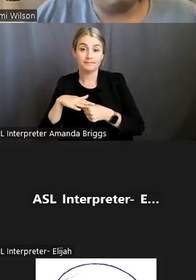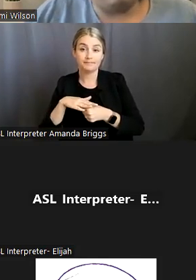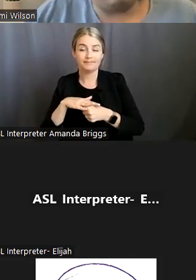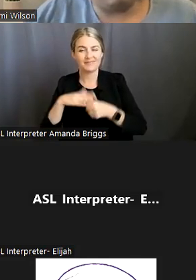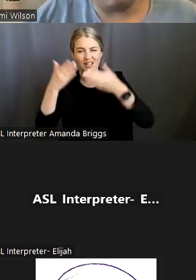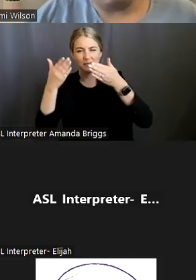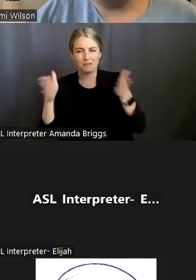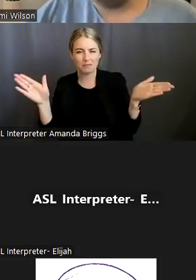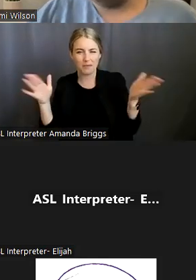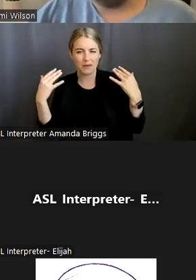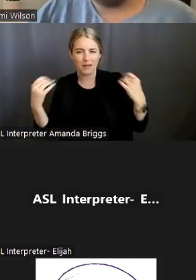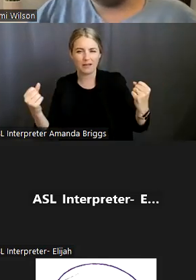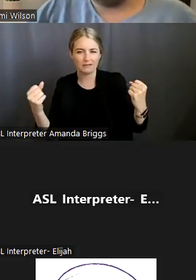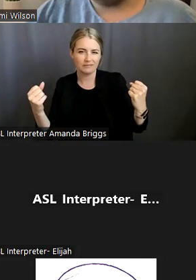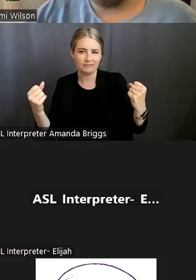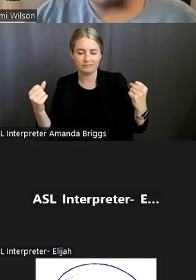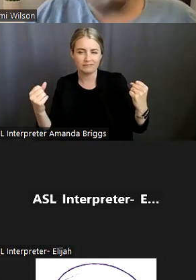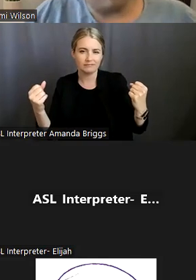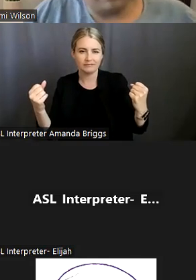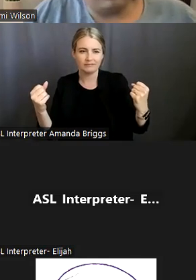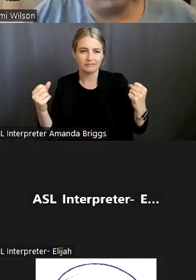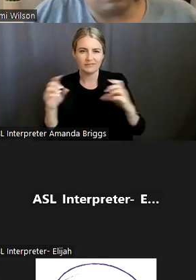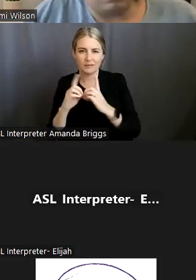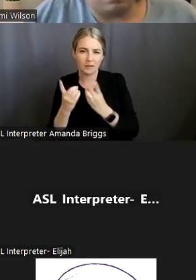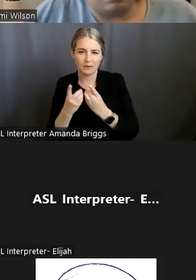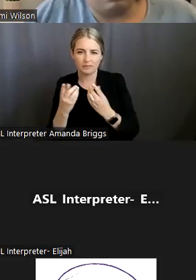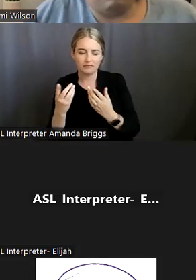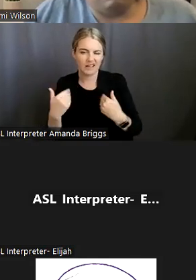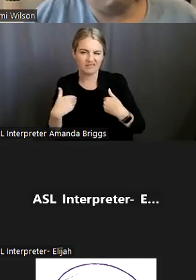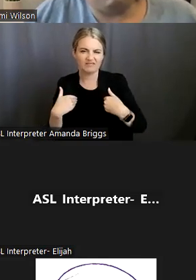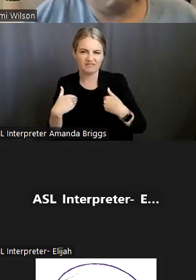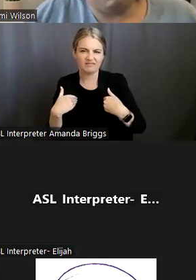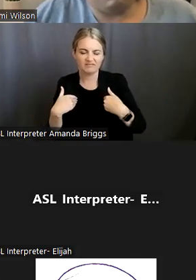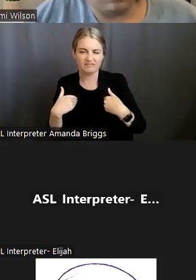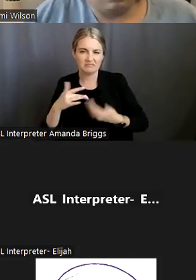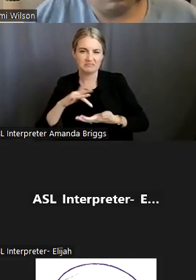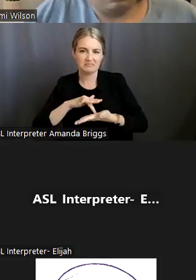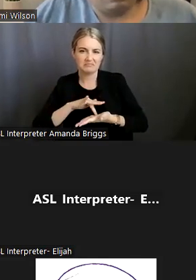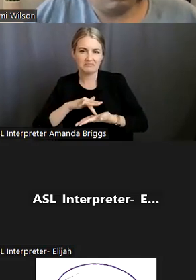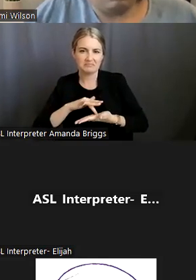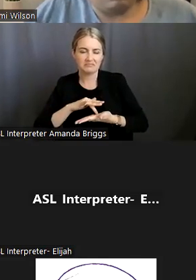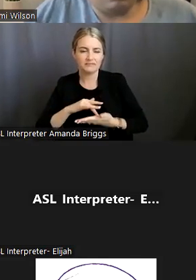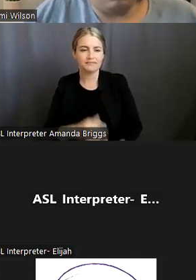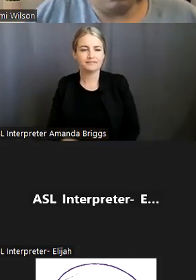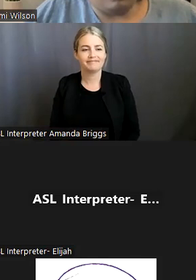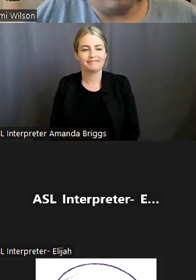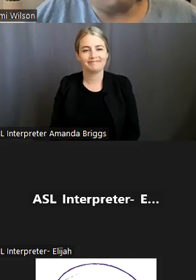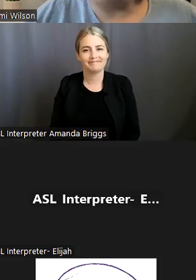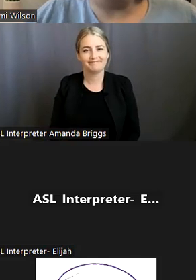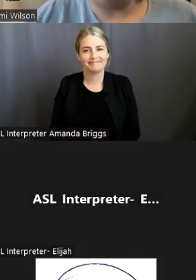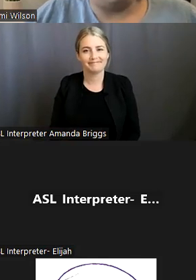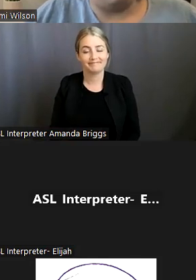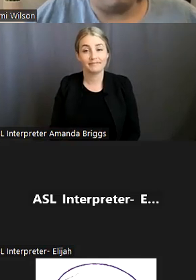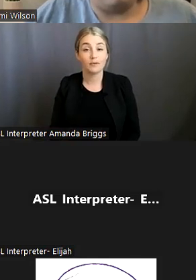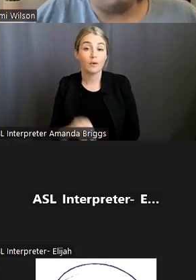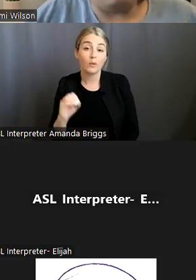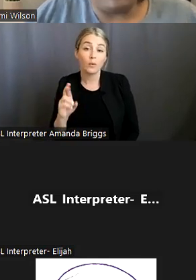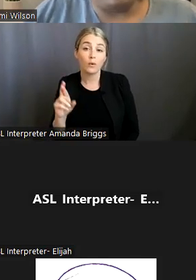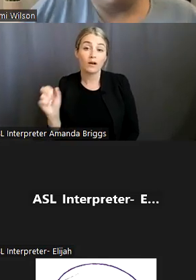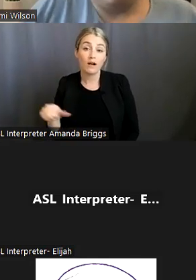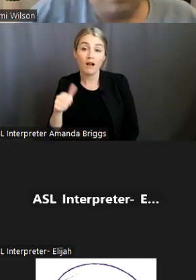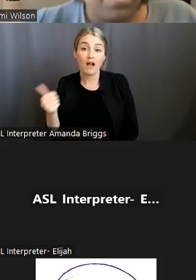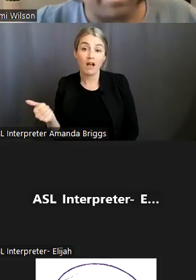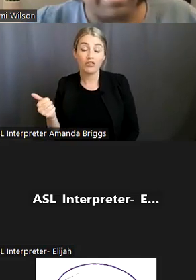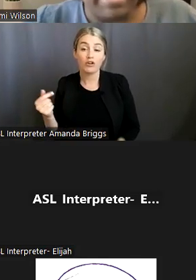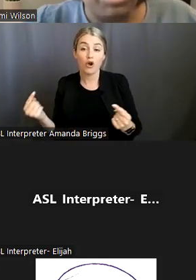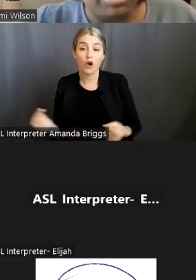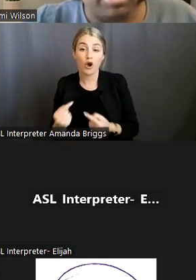departments, or other harm reduction organizations